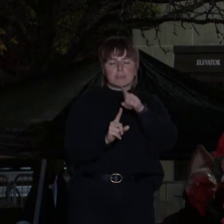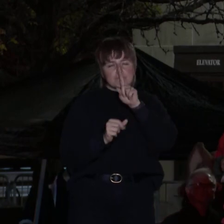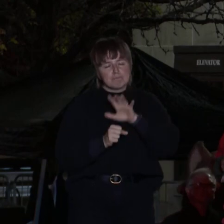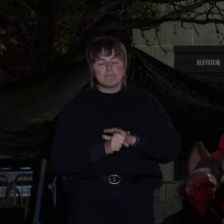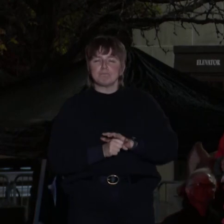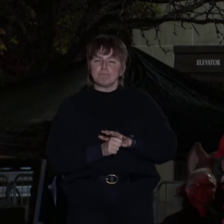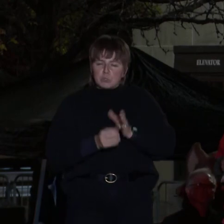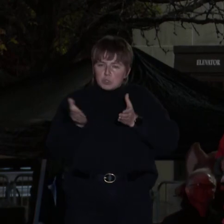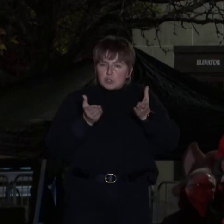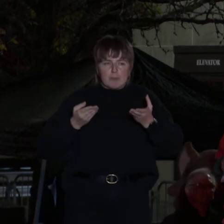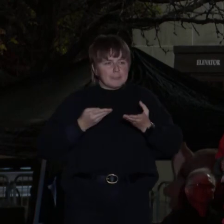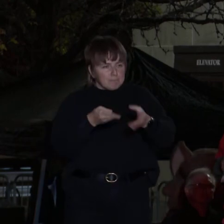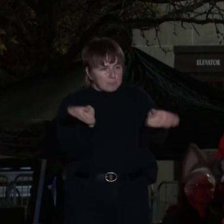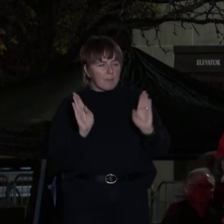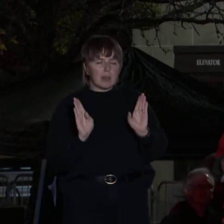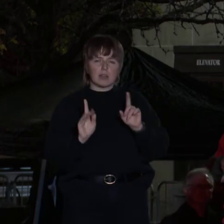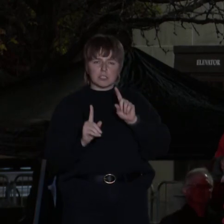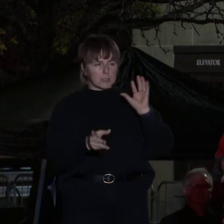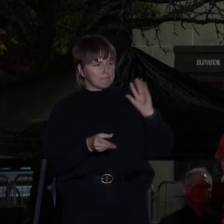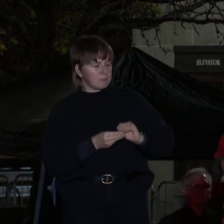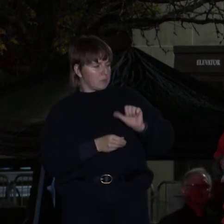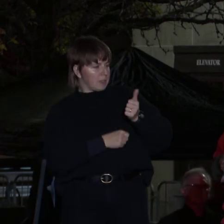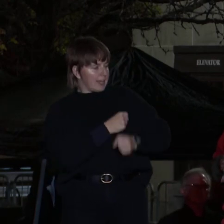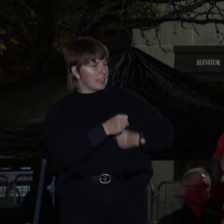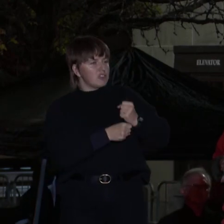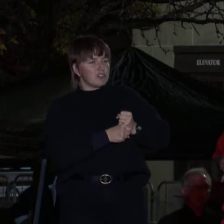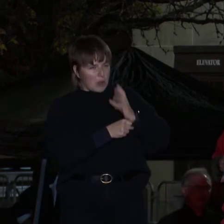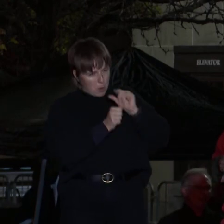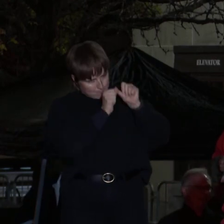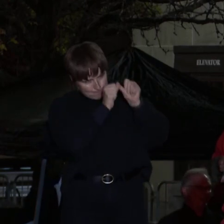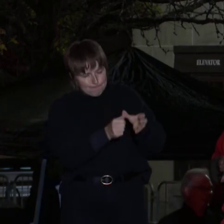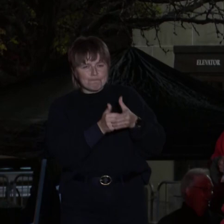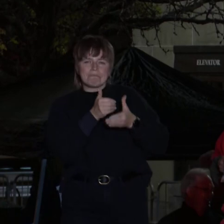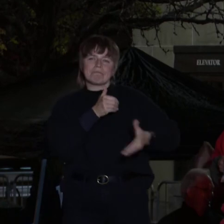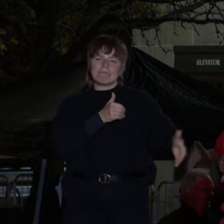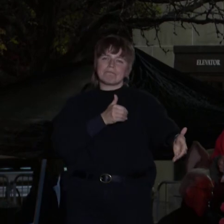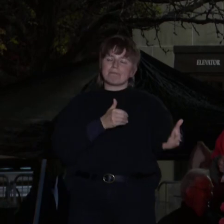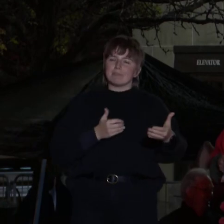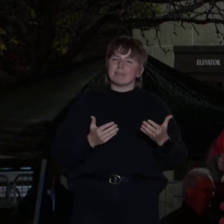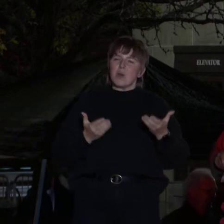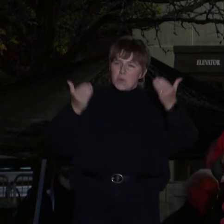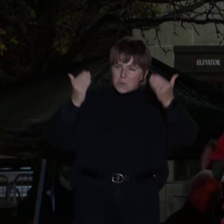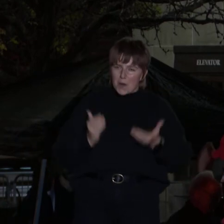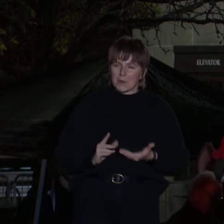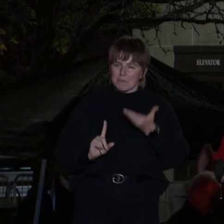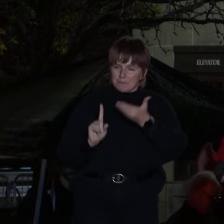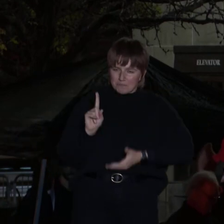HENDERSON'S COMMITTEE TO PUBLIC SERVICE HAS SPANNED ALMOST A